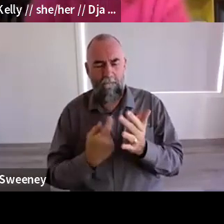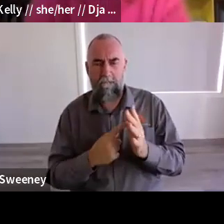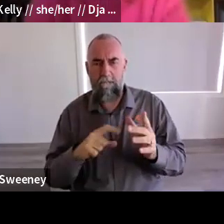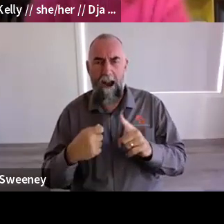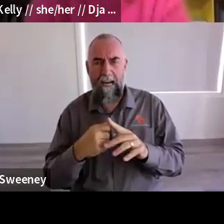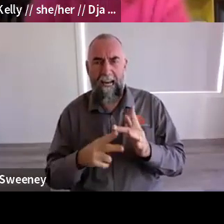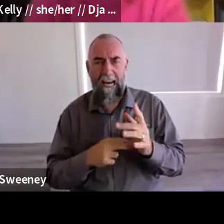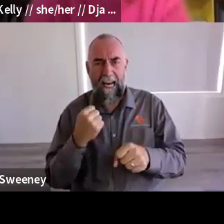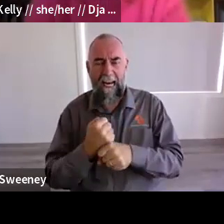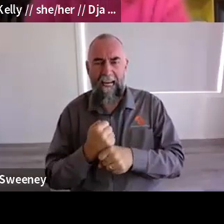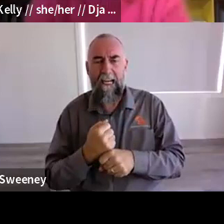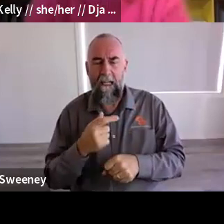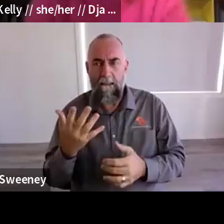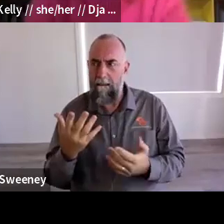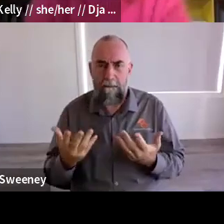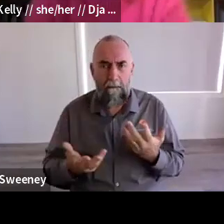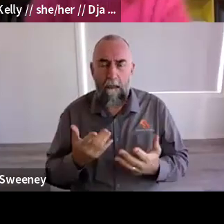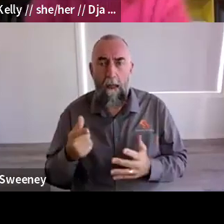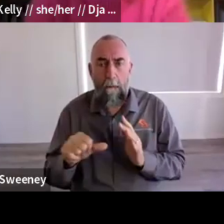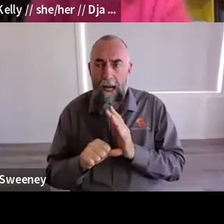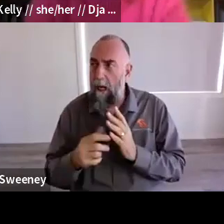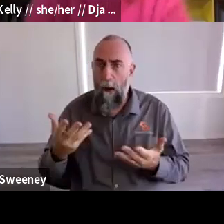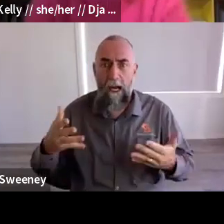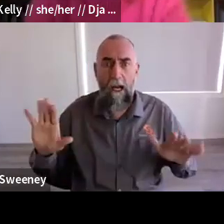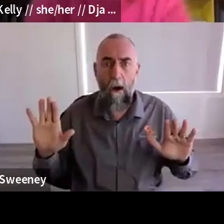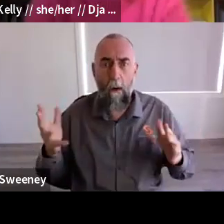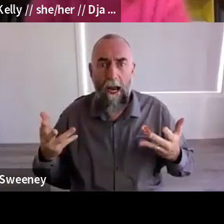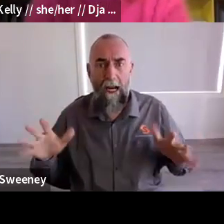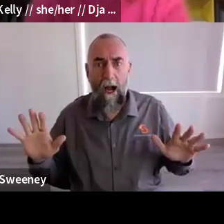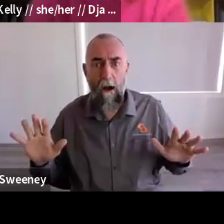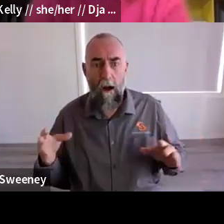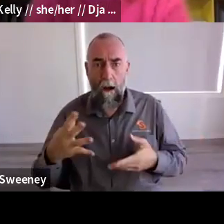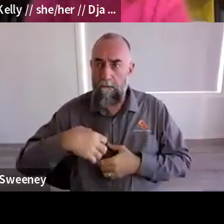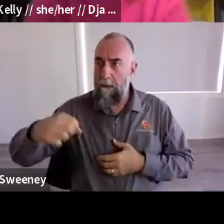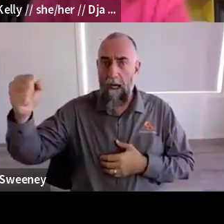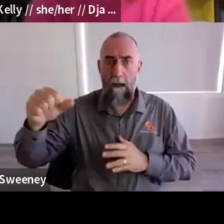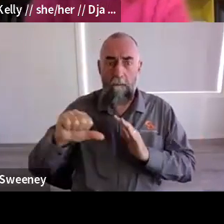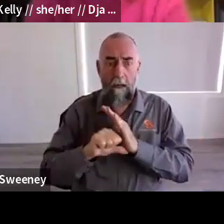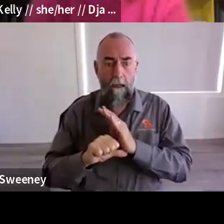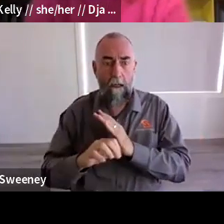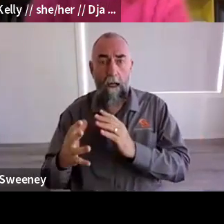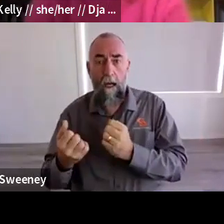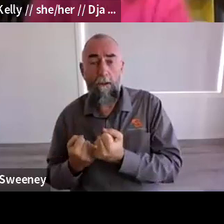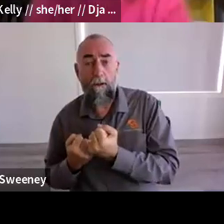choice in it. If it's going to happen, like the fracking now is going ahead -